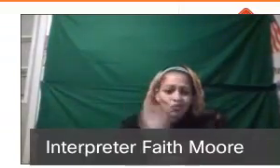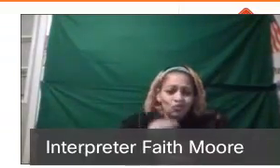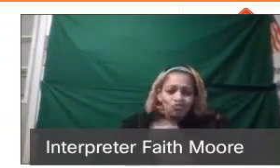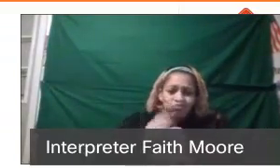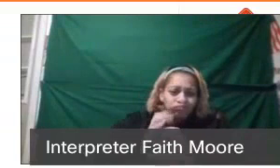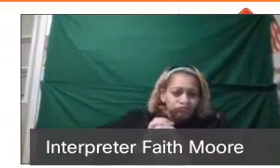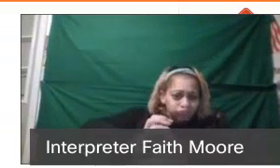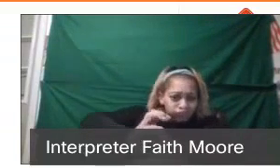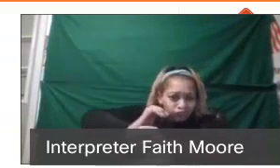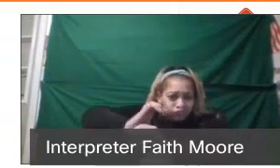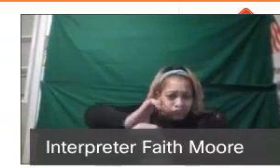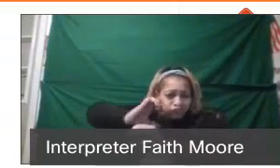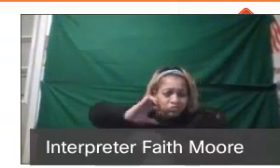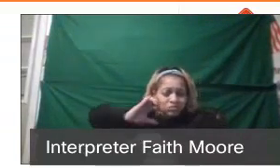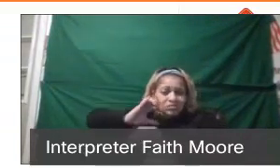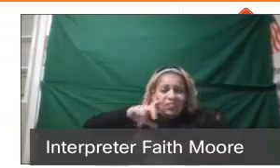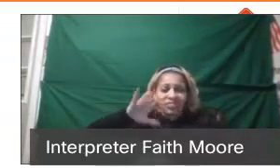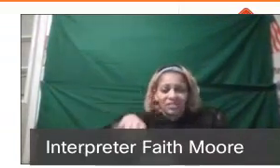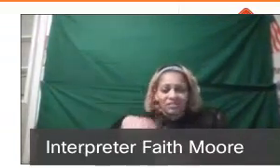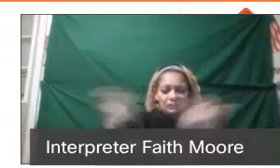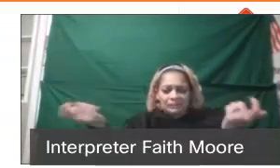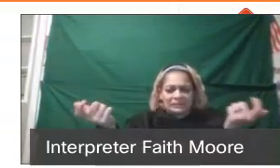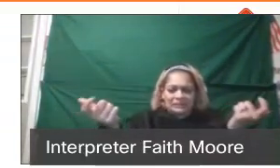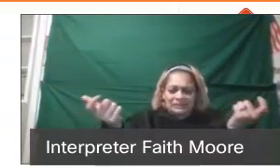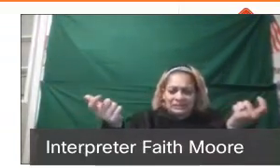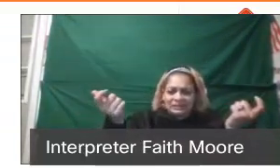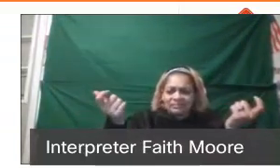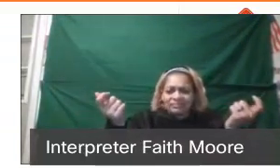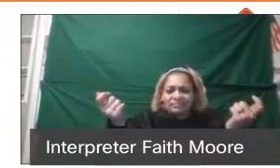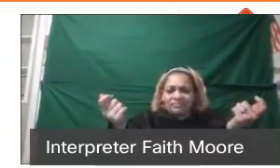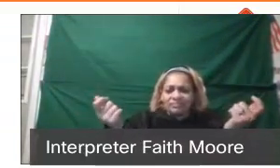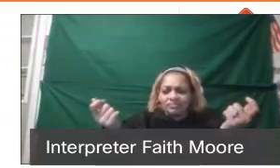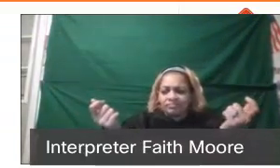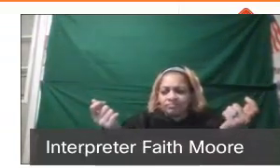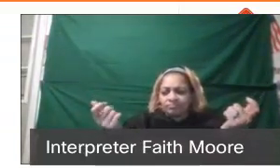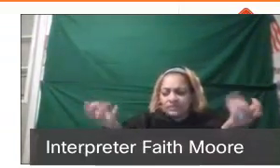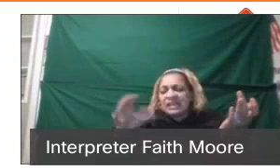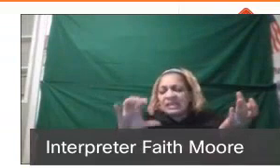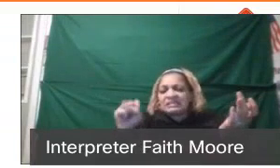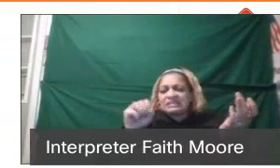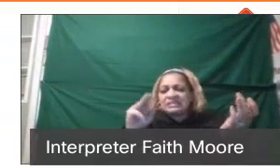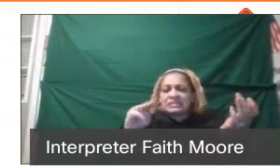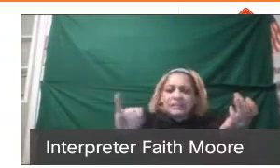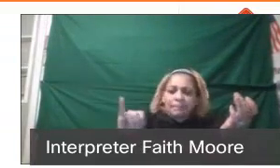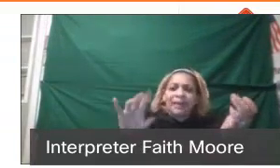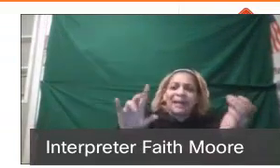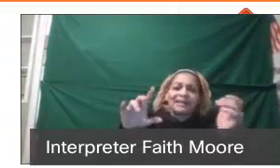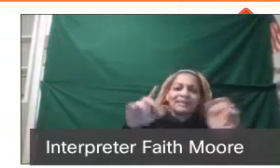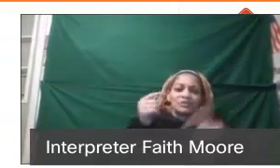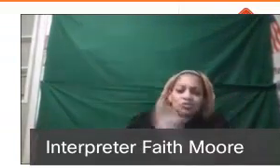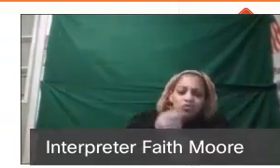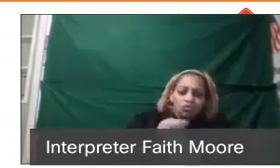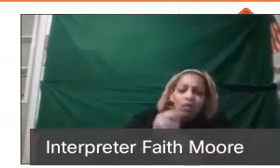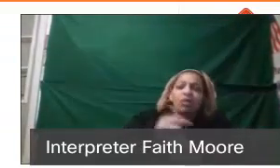Like, are they articulated? It sounds like a semi yes. Okay. So, take that. Okay so a semi truck. Okay.